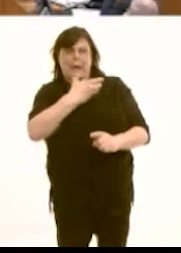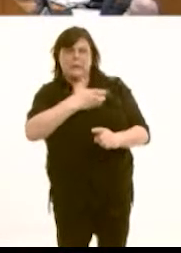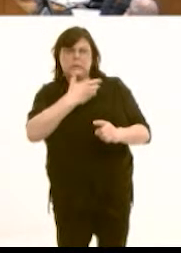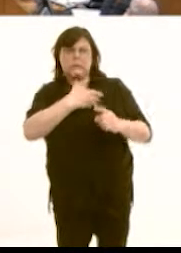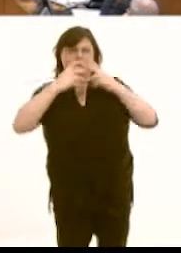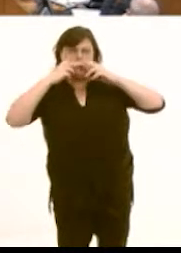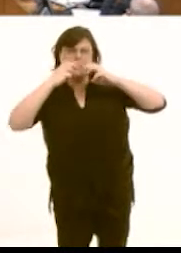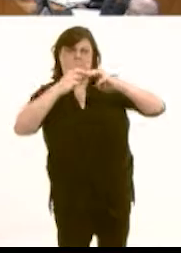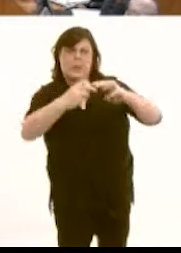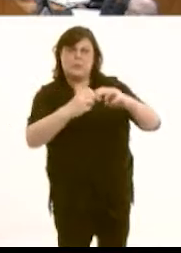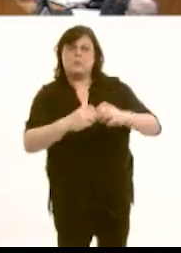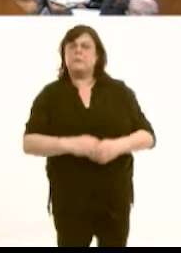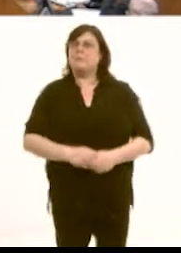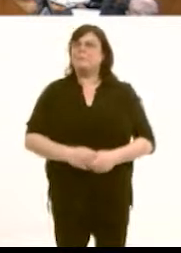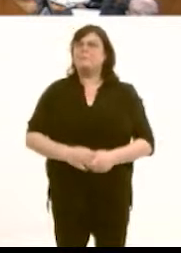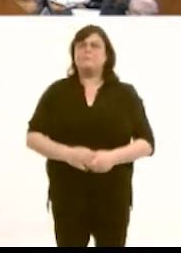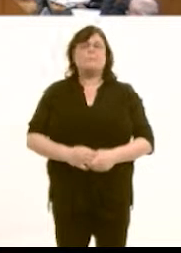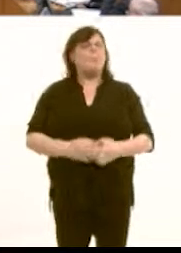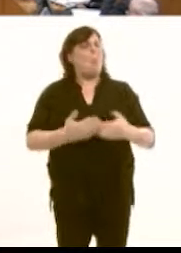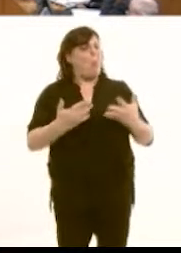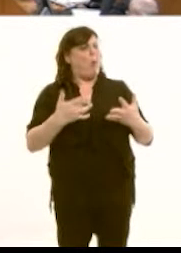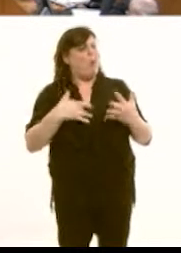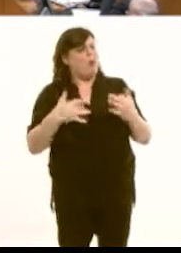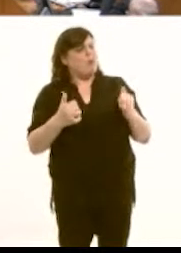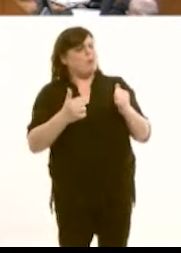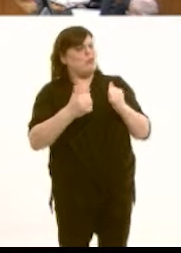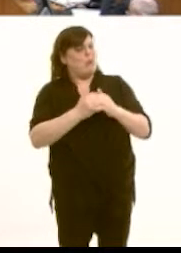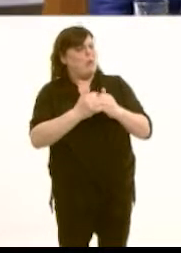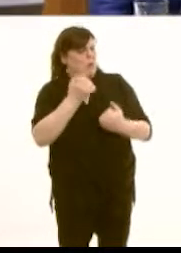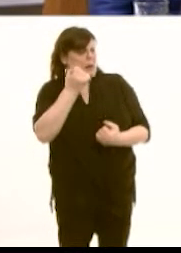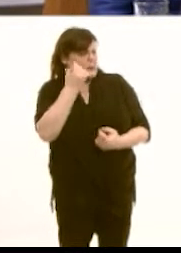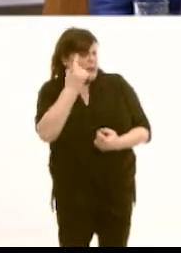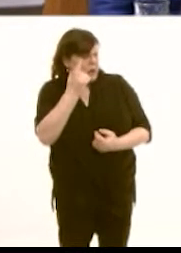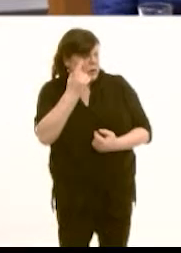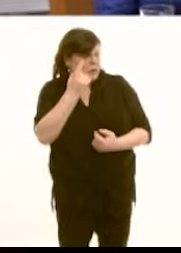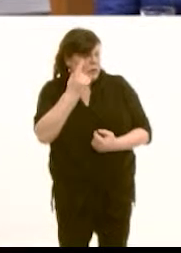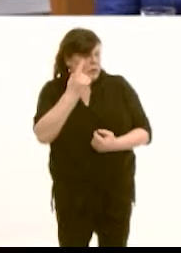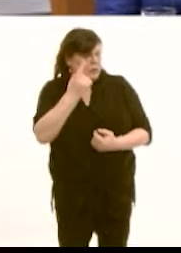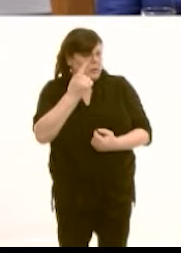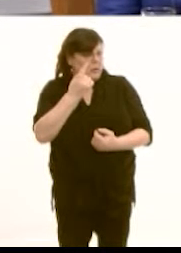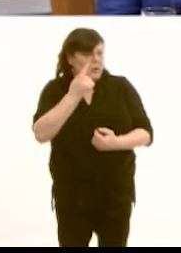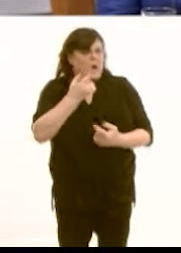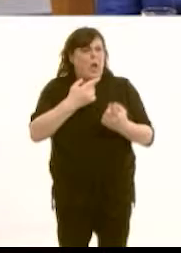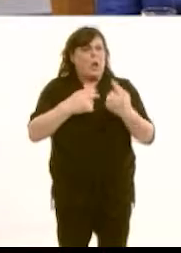Carwyn Jones: I agree with her in principle. I wouldnít agree with her that, somehow, the inspectorate is leaned on in any way or